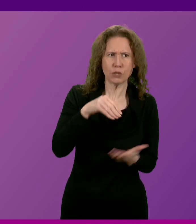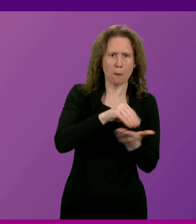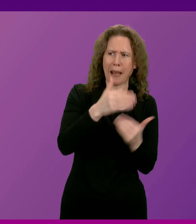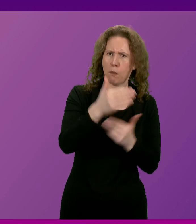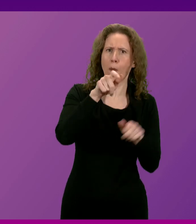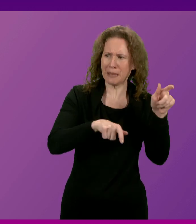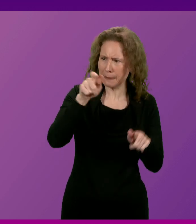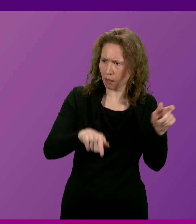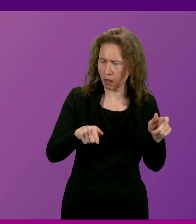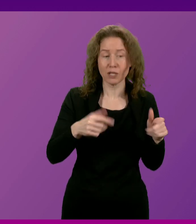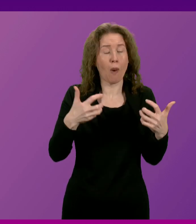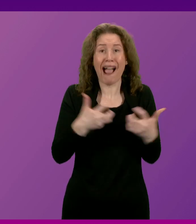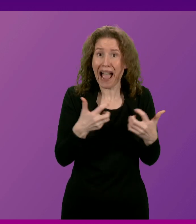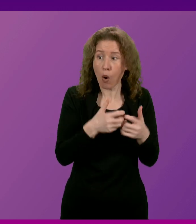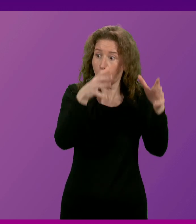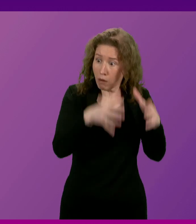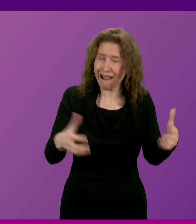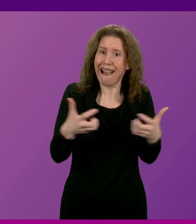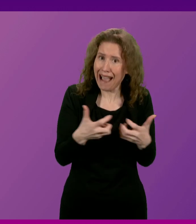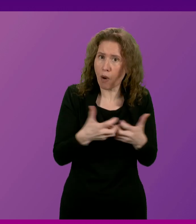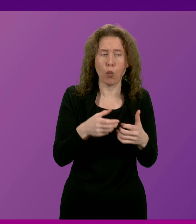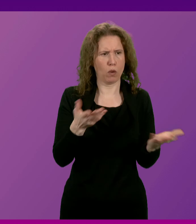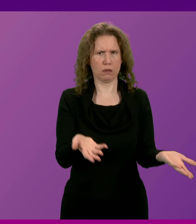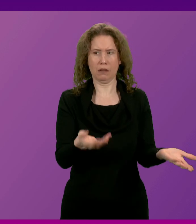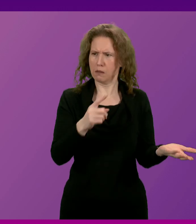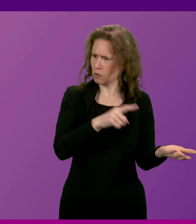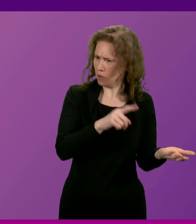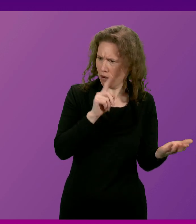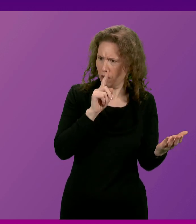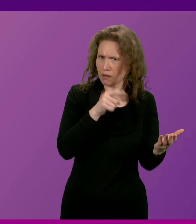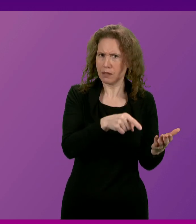and to boost the size of the social care workforce, but not be prepared to vote for